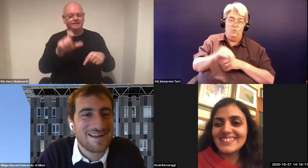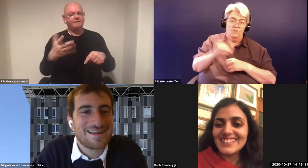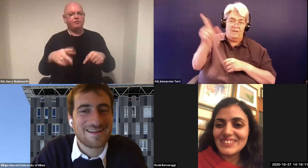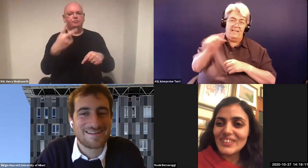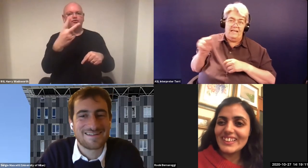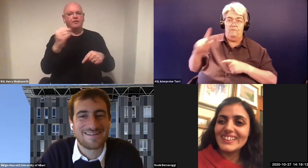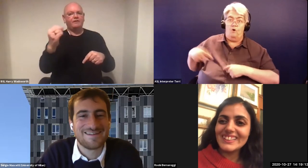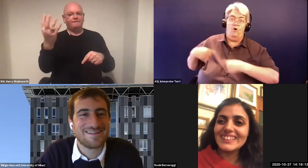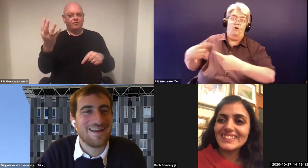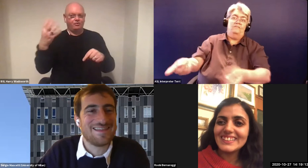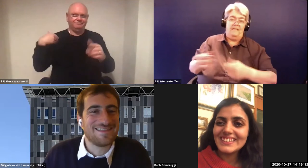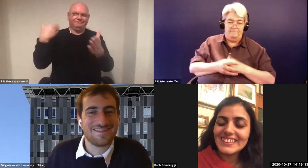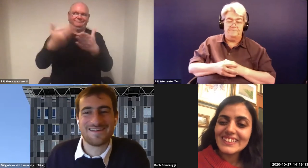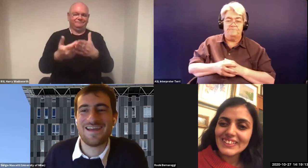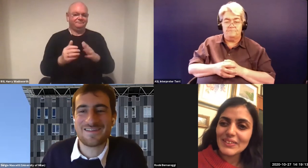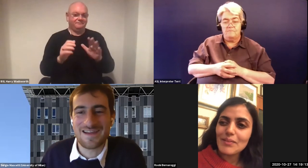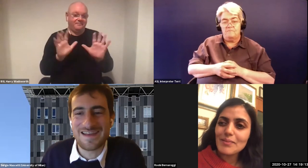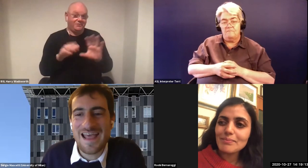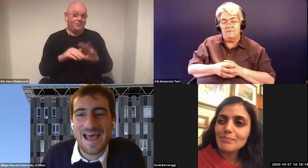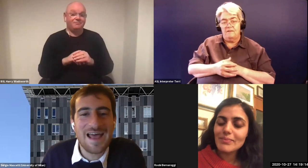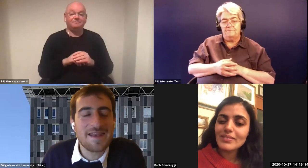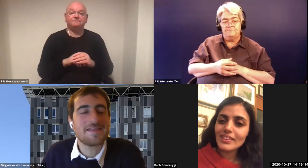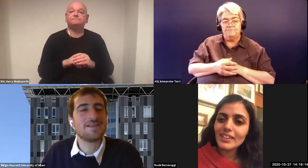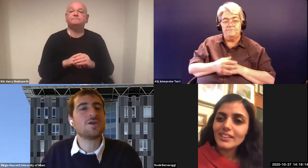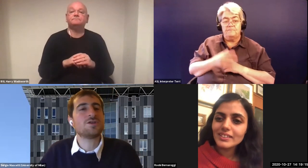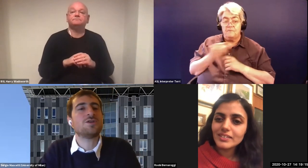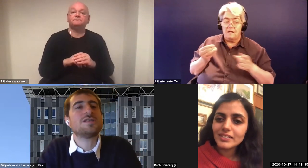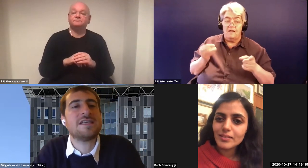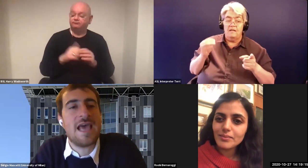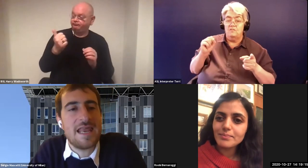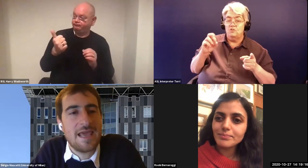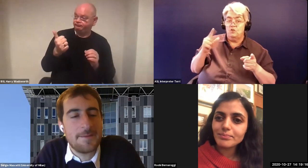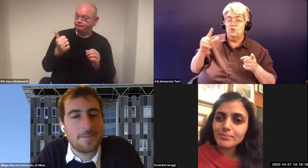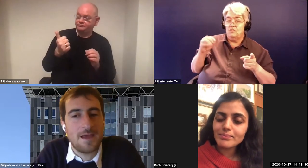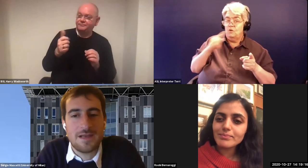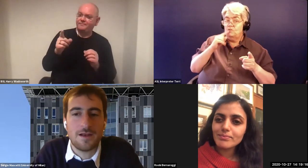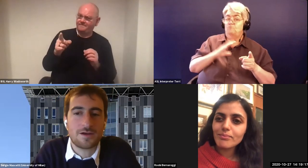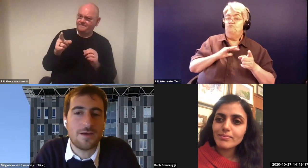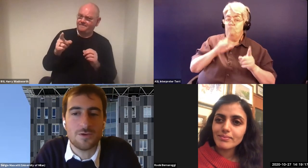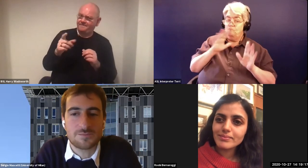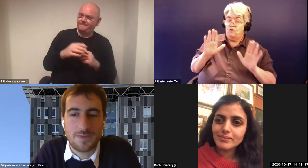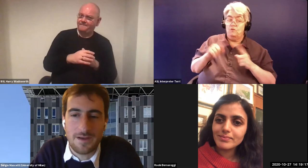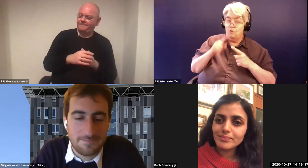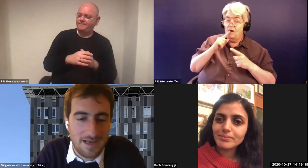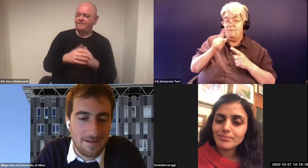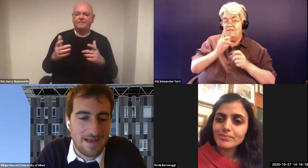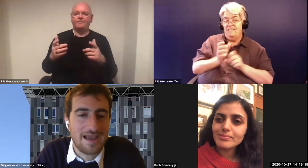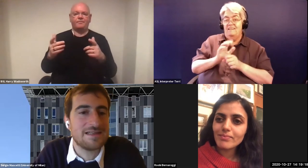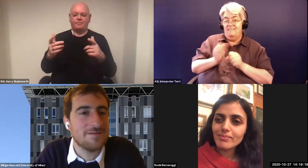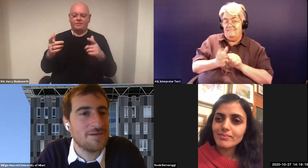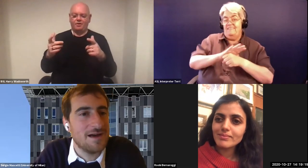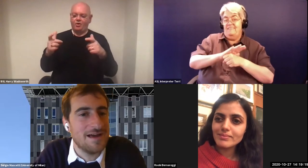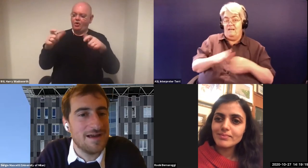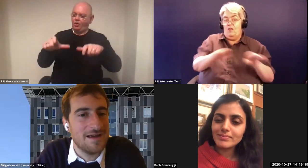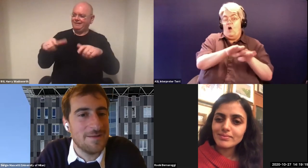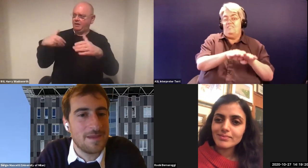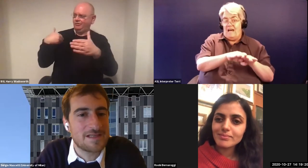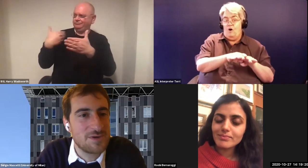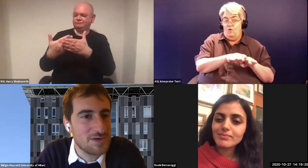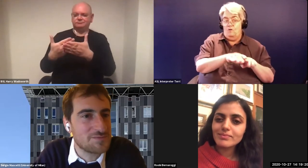that's all okay great and did you did you see any I mean lockdown was a negative uh experience for